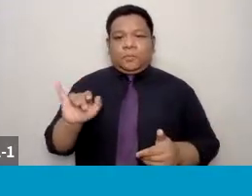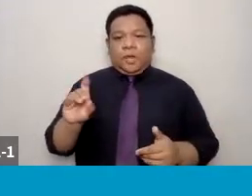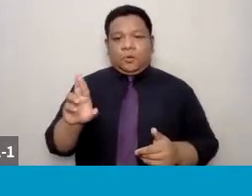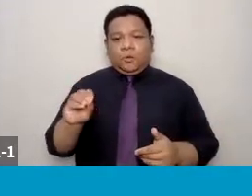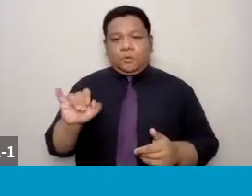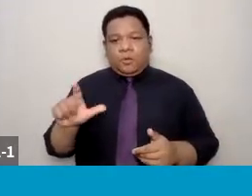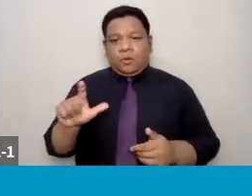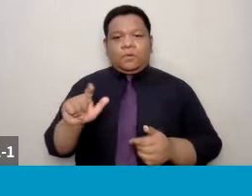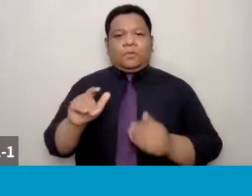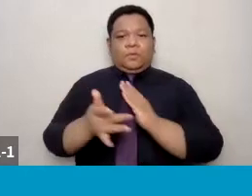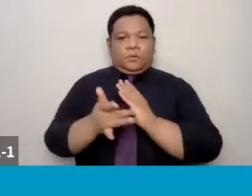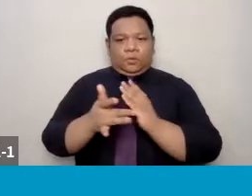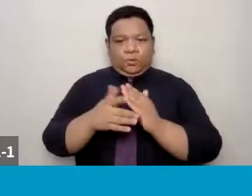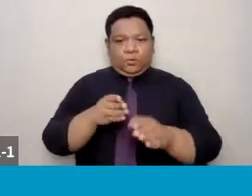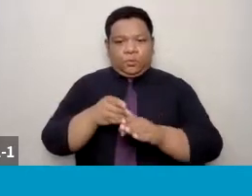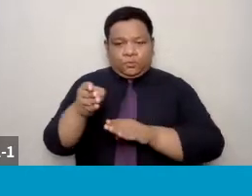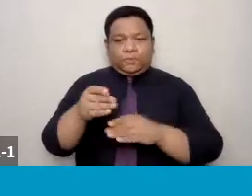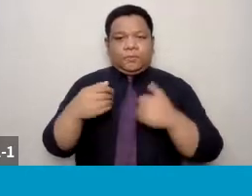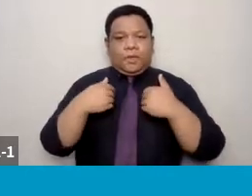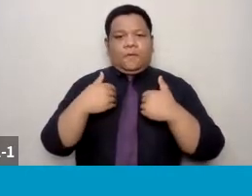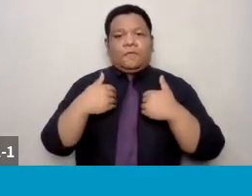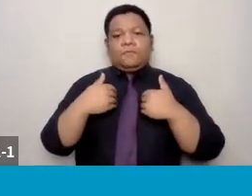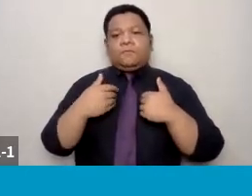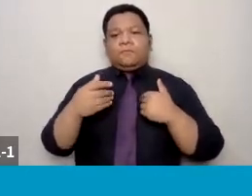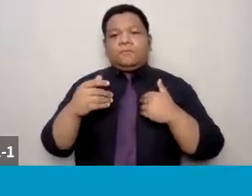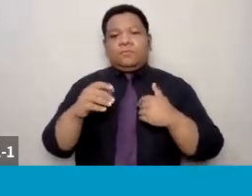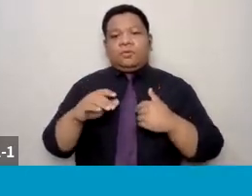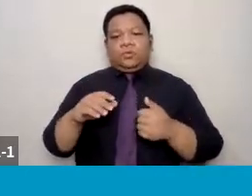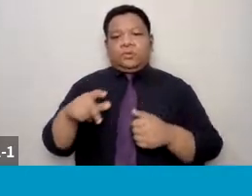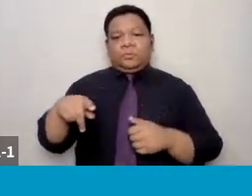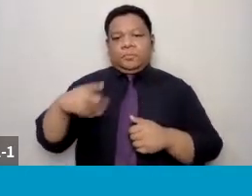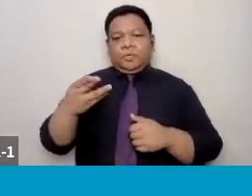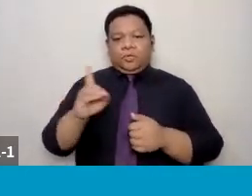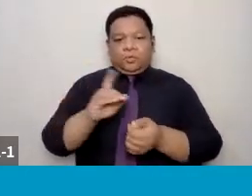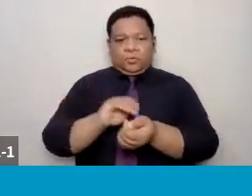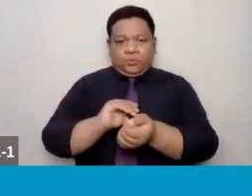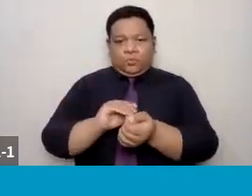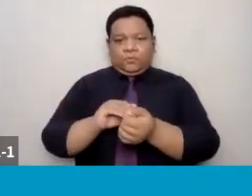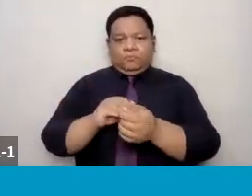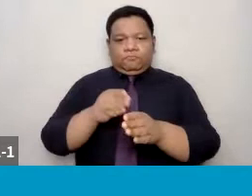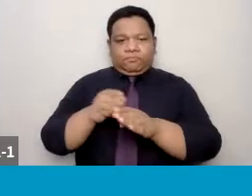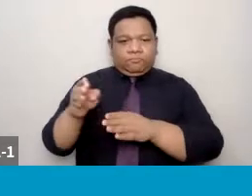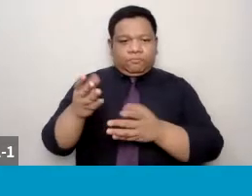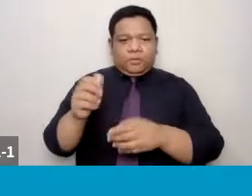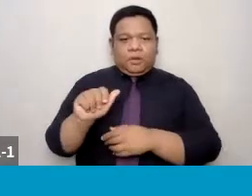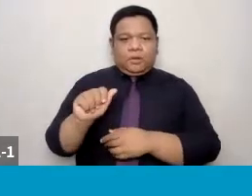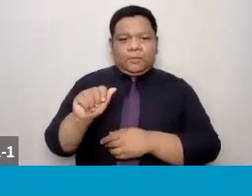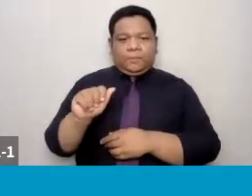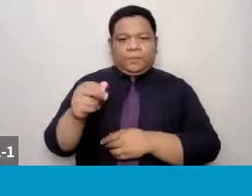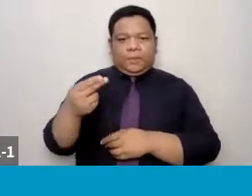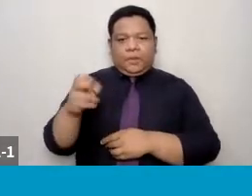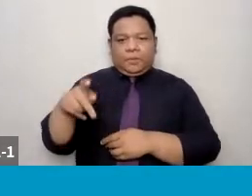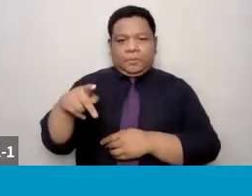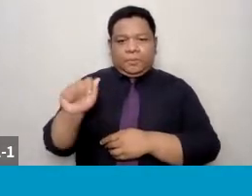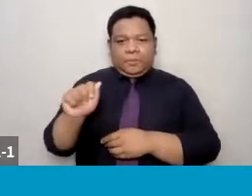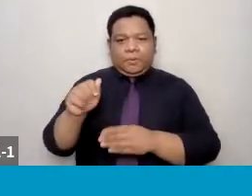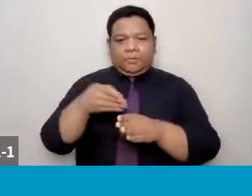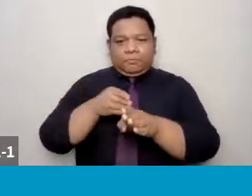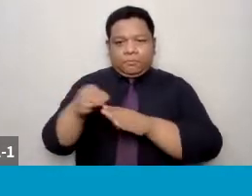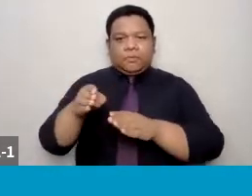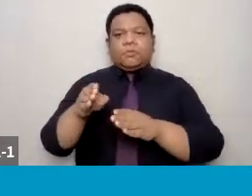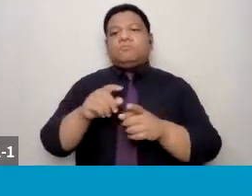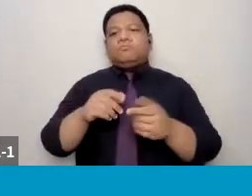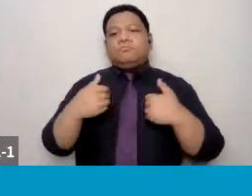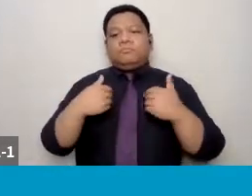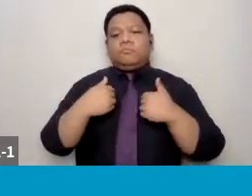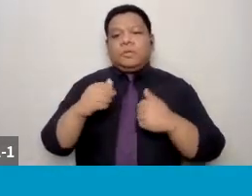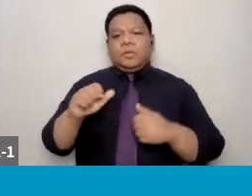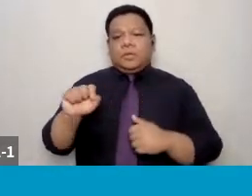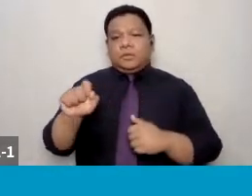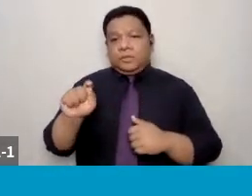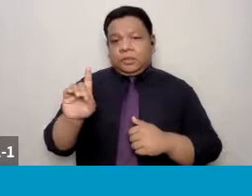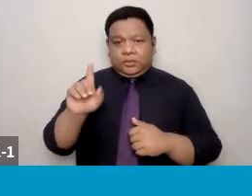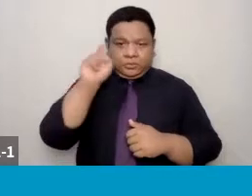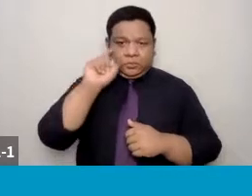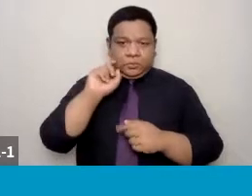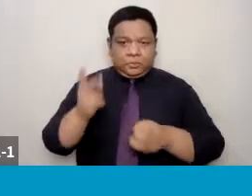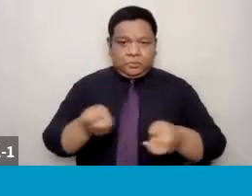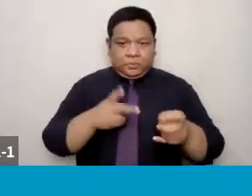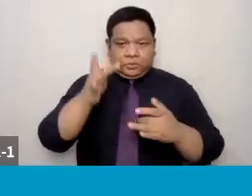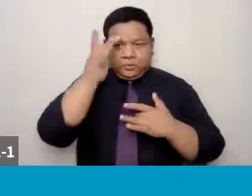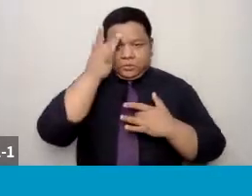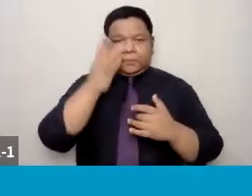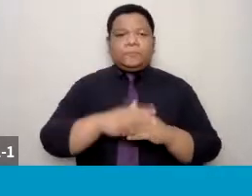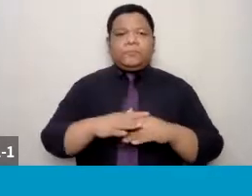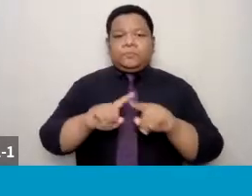She also had a post-doctoral fellowship on HIV-AIDS Immunology and Methodology, Hepatitis D, Molecular Analysis, and Sexually Transmitted Diseases in Clinical Microbiology Molecular Diagnostics.